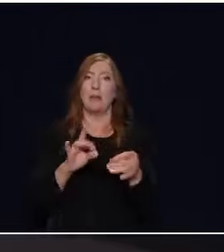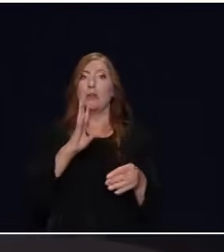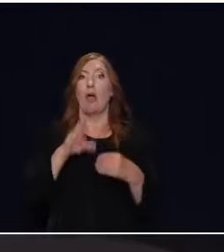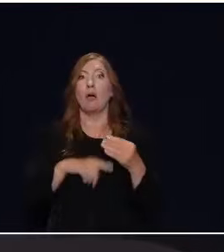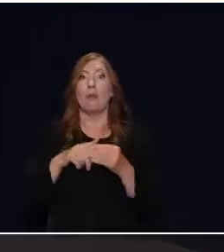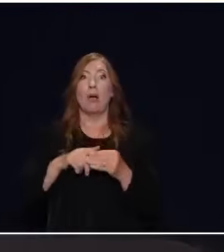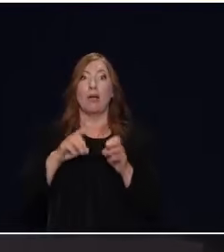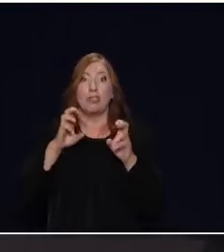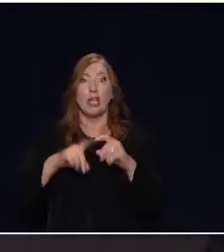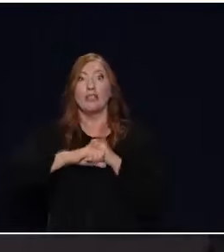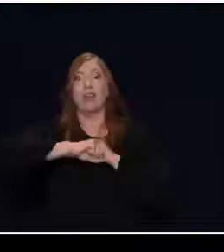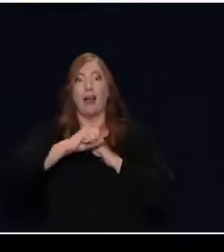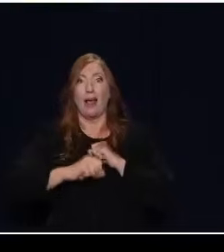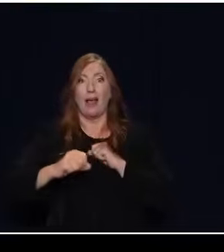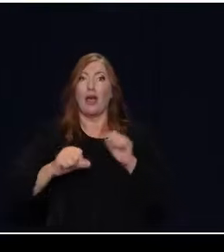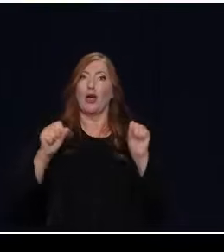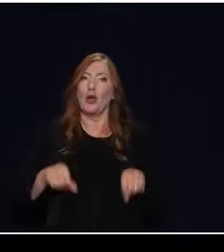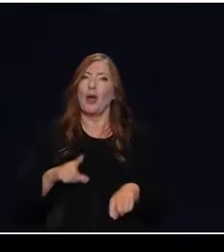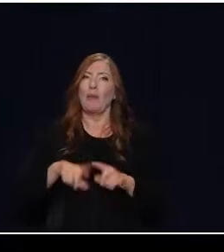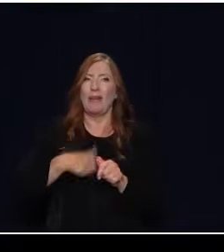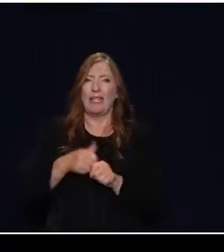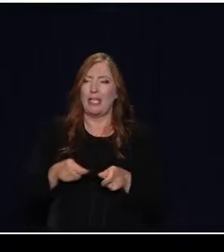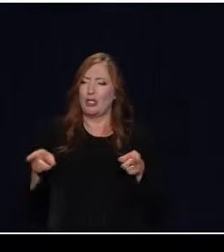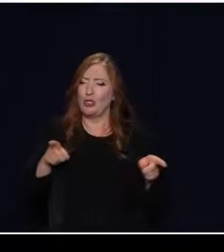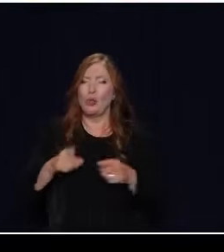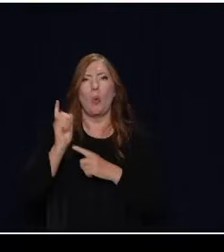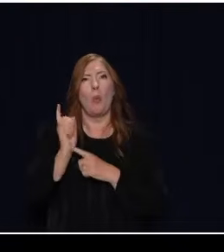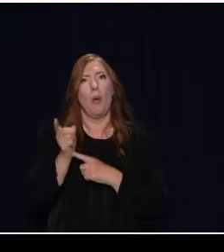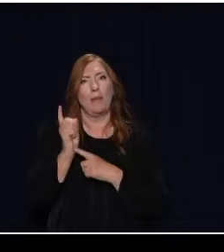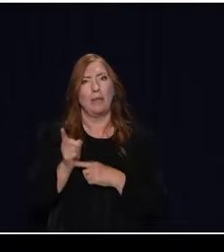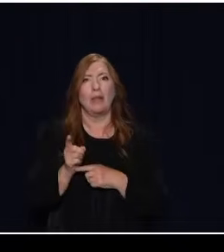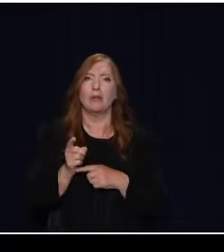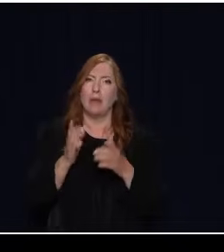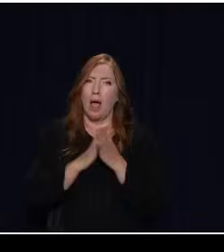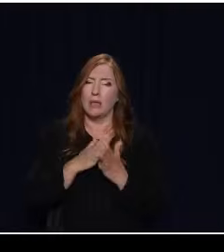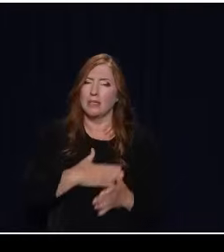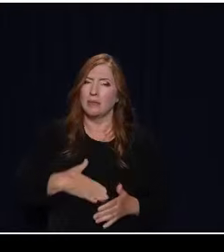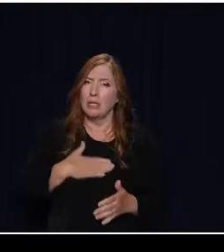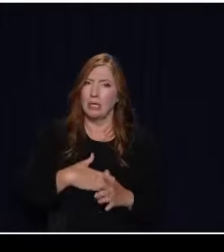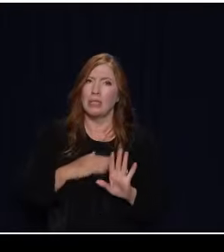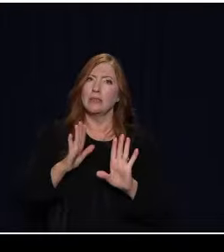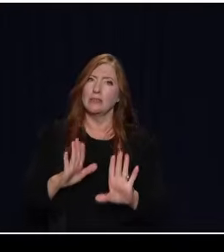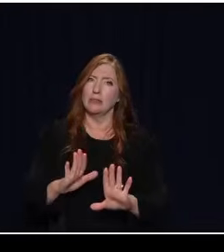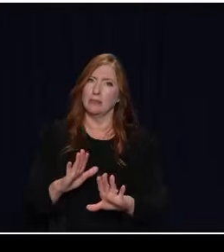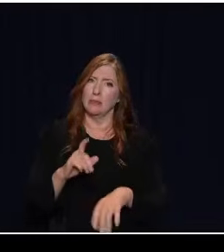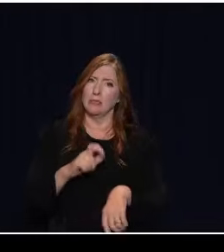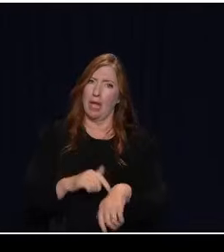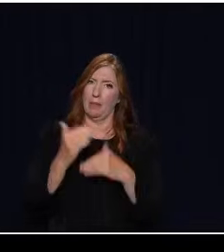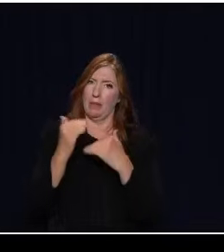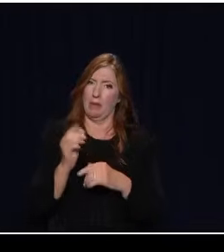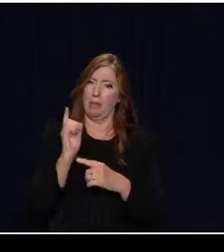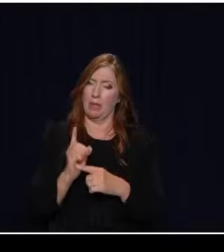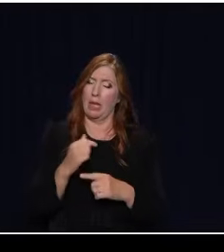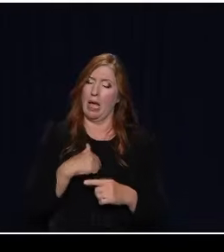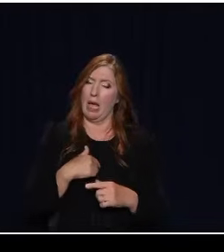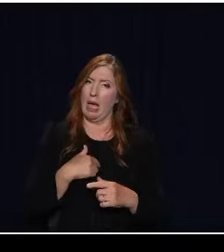HARD TO BELIEVE IT IS ALREADY TIME FOR CLOSING STATEMENTS. WE COULD TALK ABOUT EDUCATION